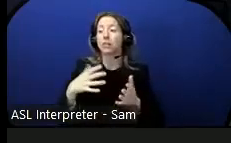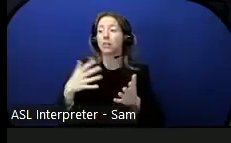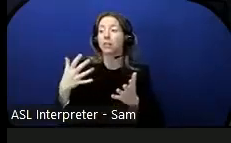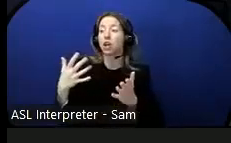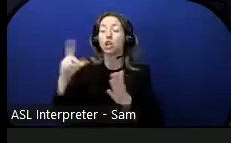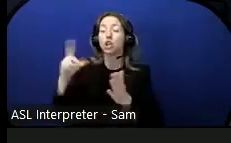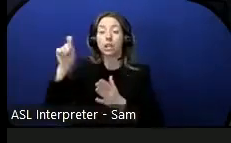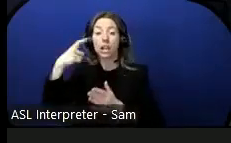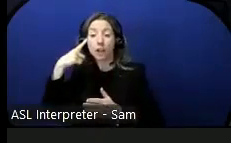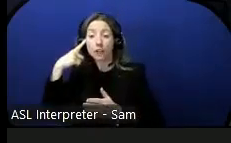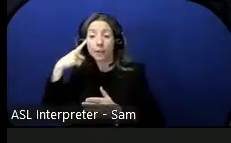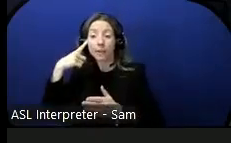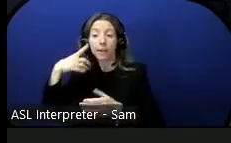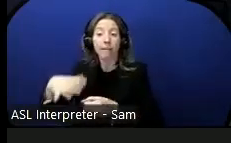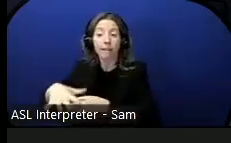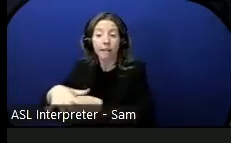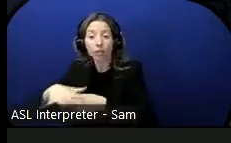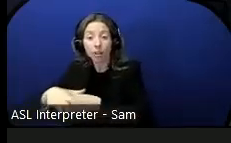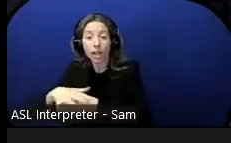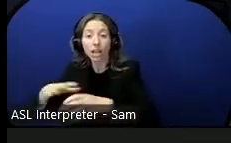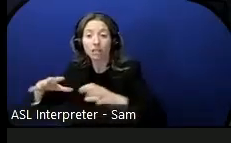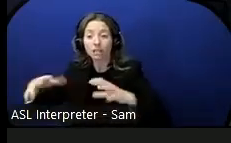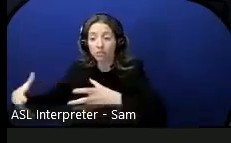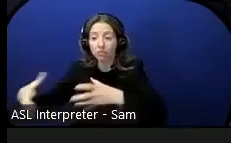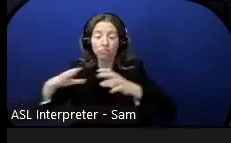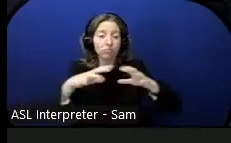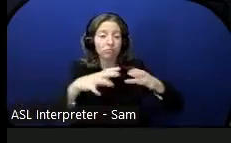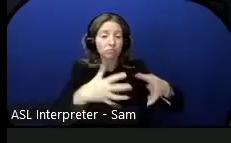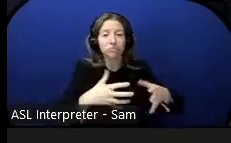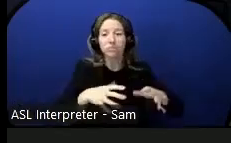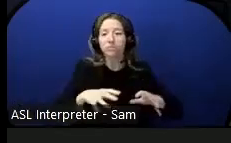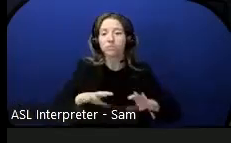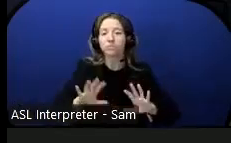rather than a legal requirement. You know, don't get me wrong it is legally required,